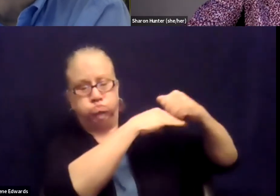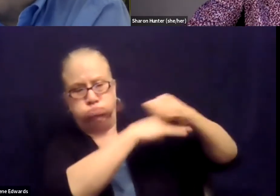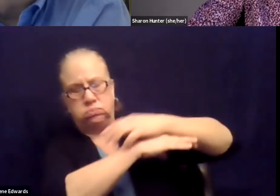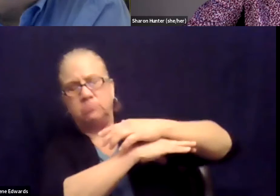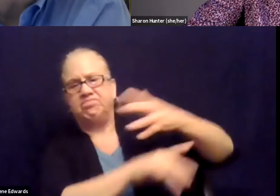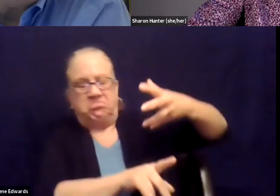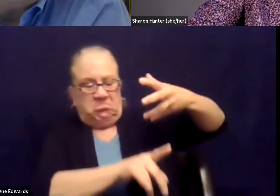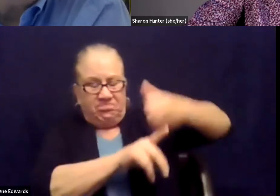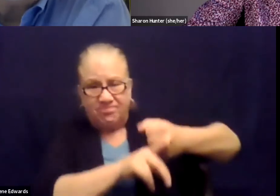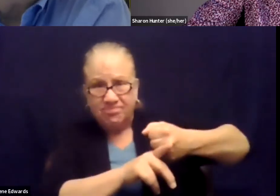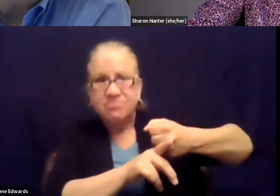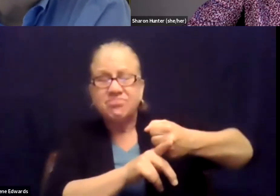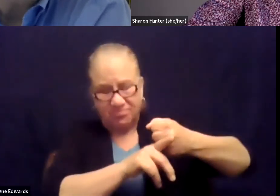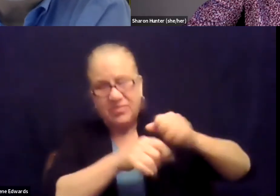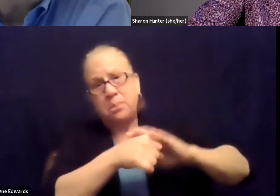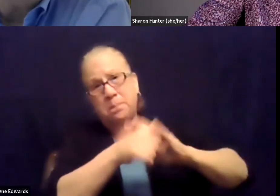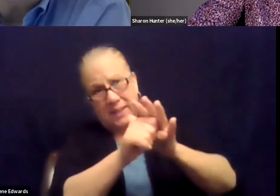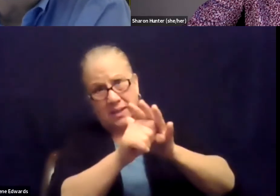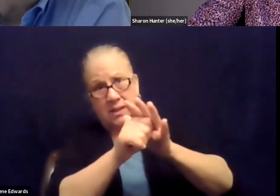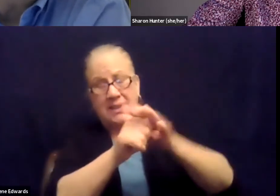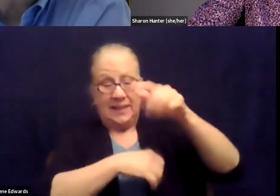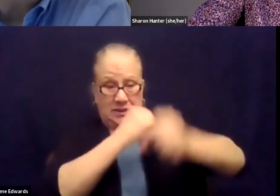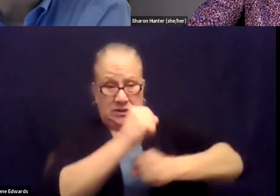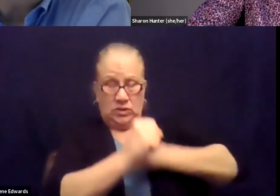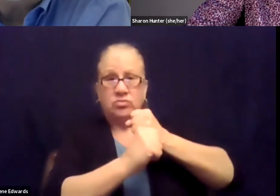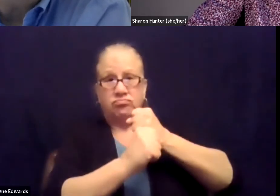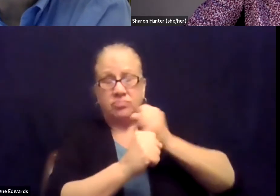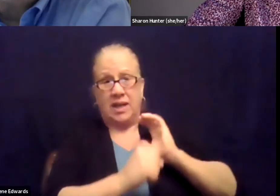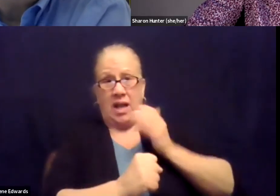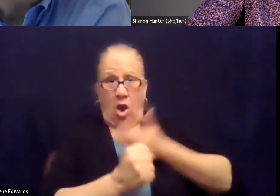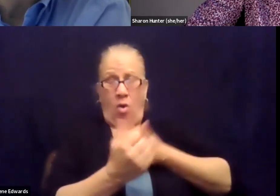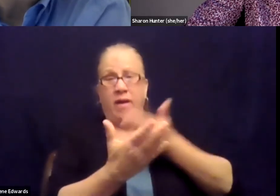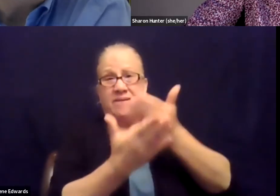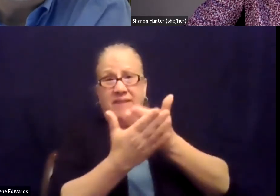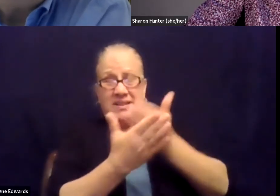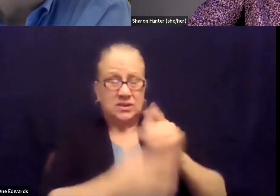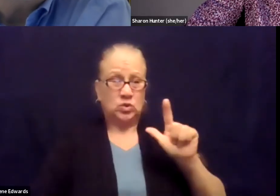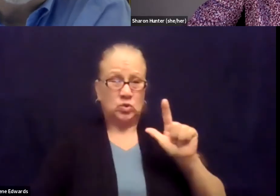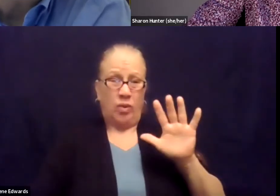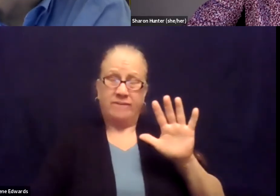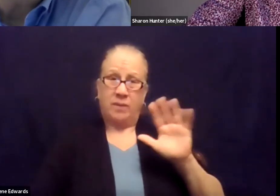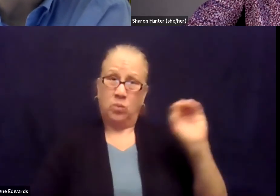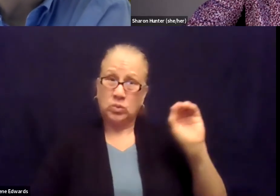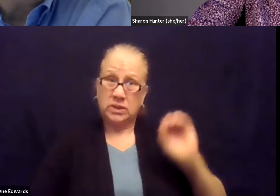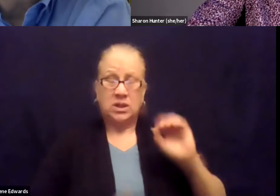We were initially hit, our funding would down 25%, just as it hit April first, we were waiting